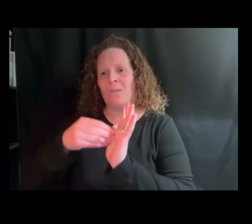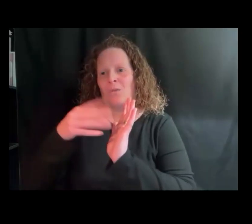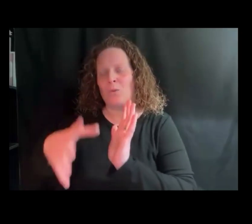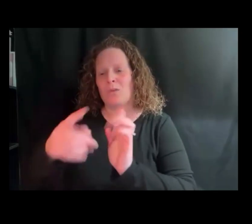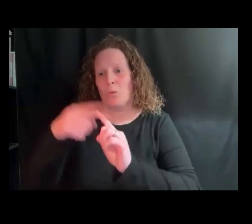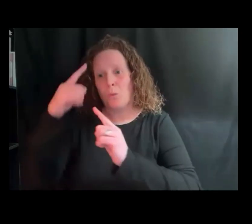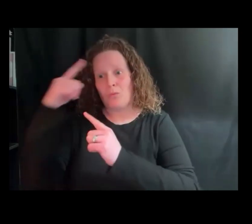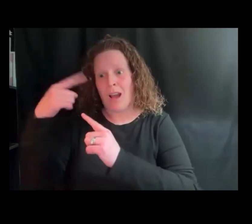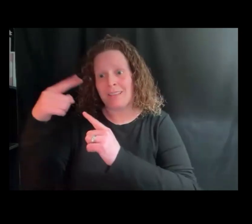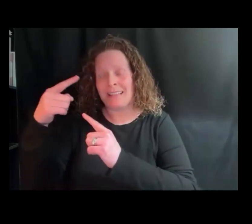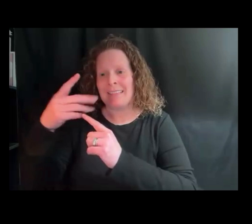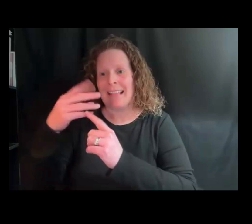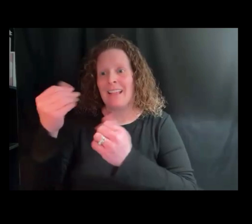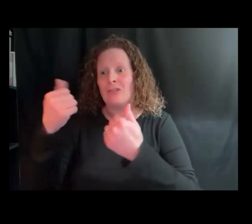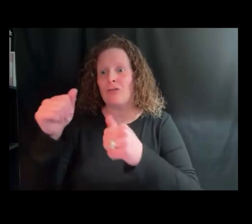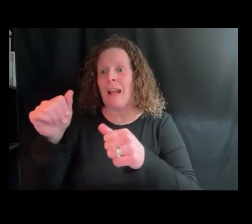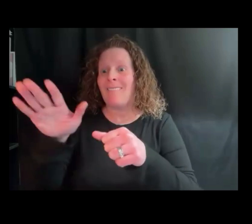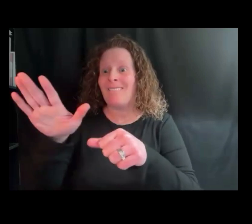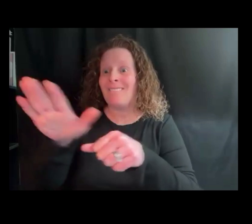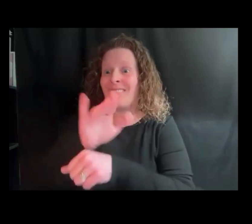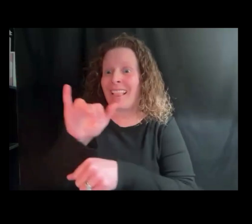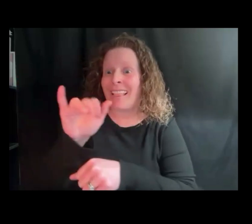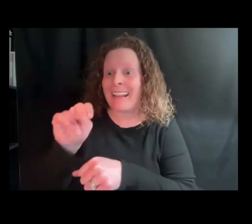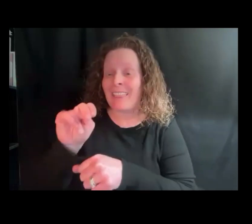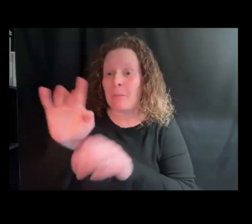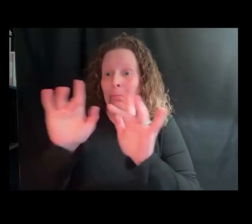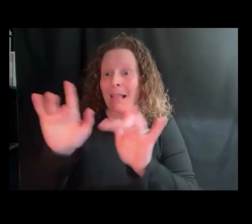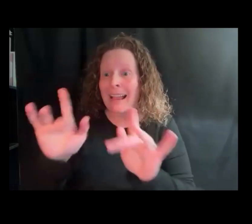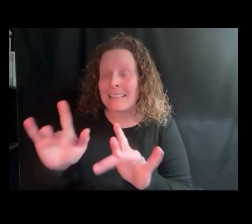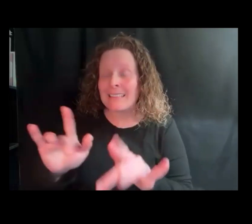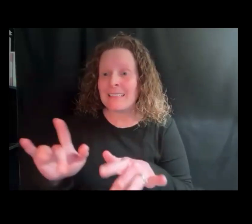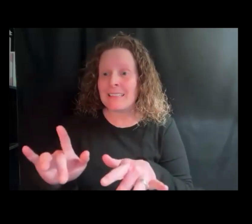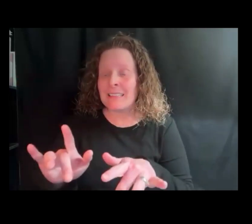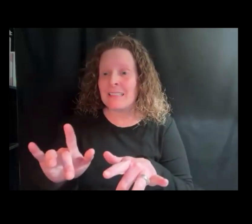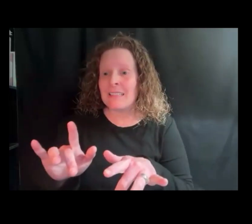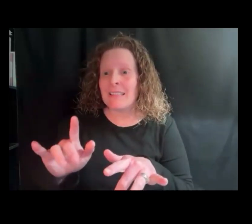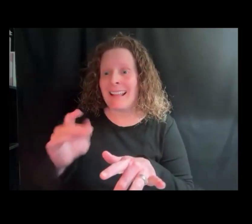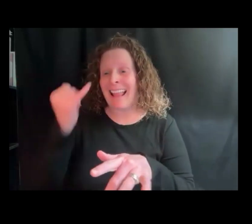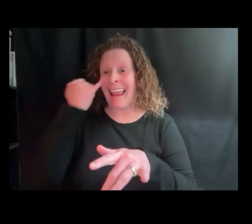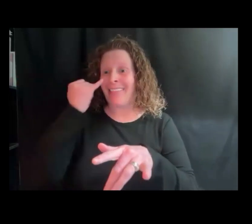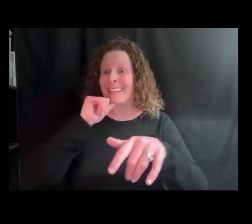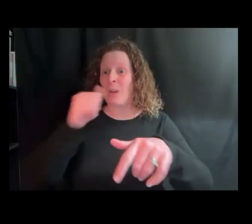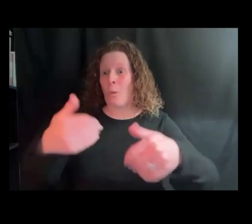and less work required for the student to try to figure out what's actually going on.